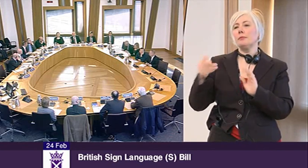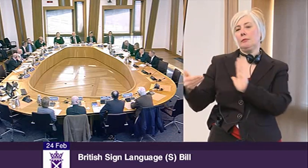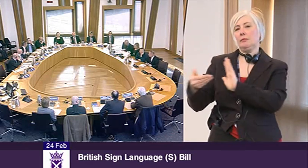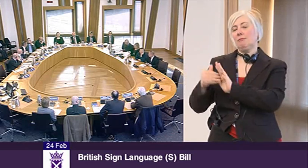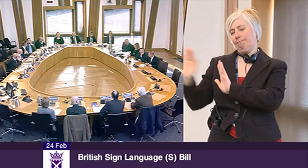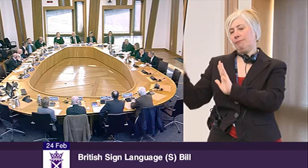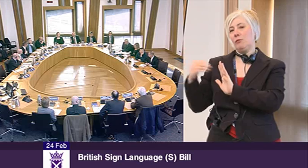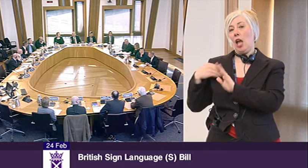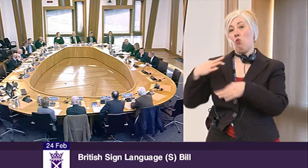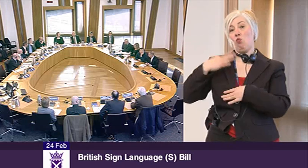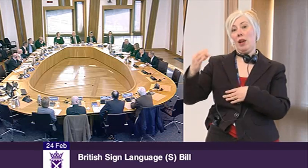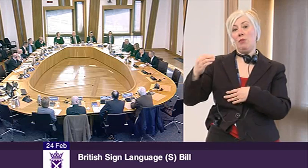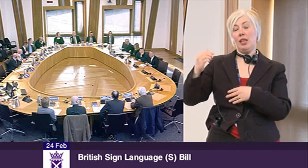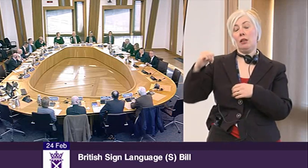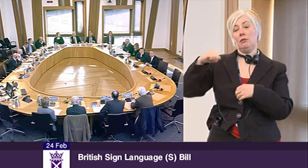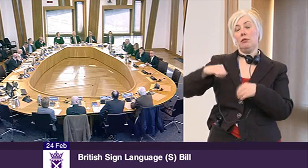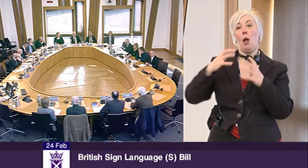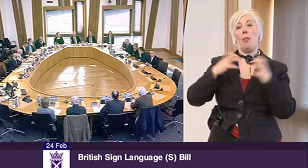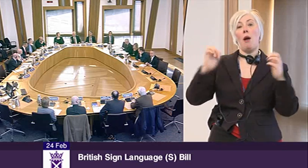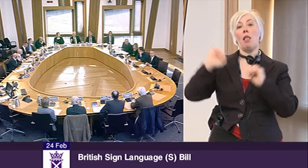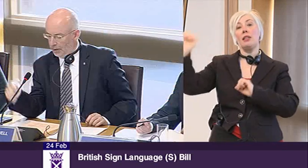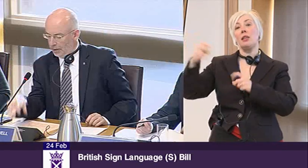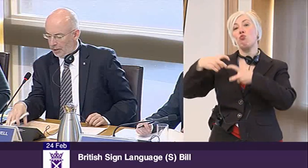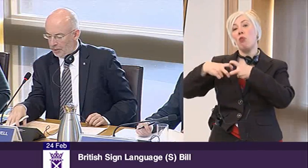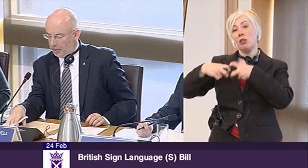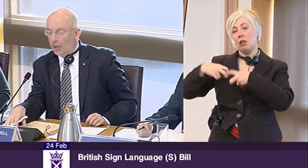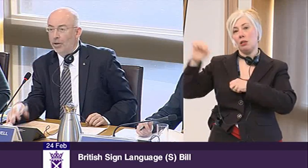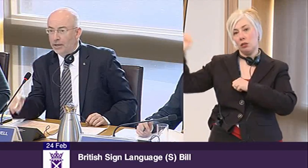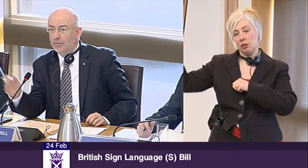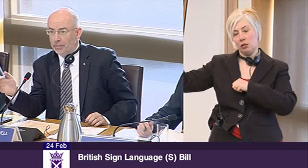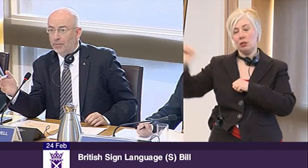Parliament in Brussels on the Committee of the Regions and I spend quite a lot of time